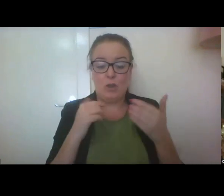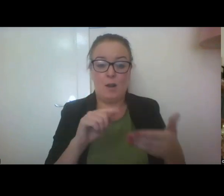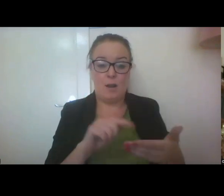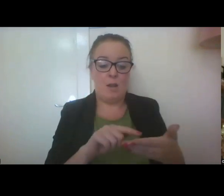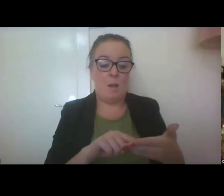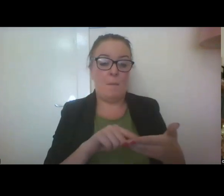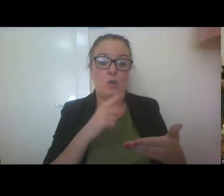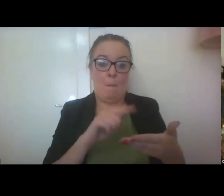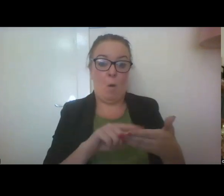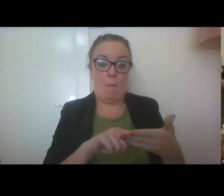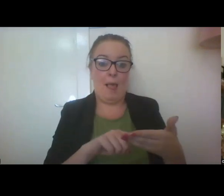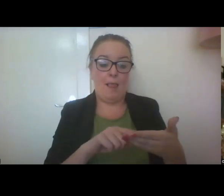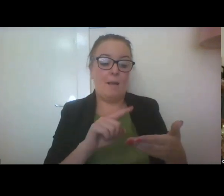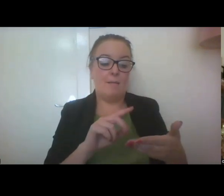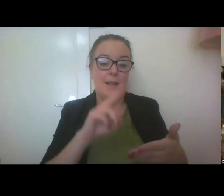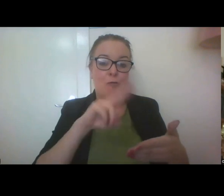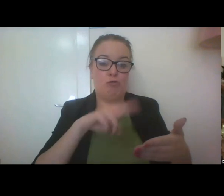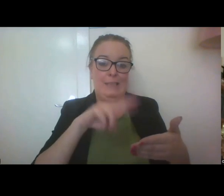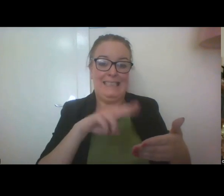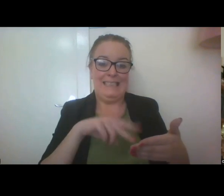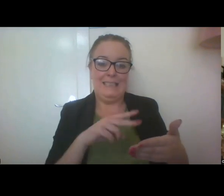allowing them to be more independent in their daily lives.